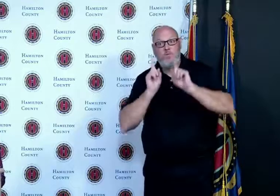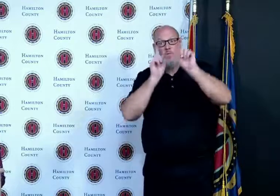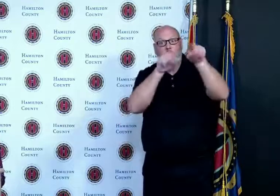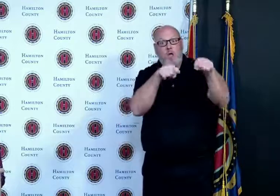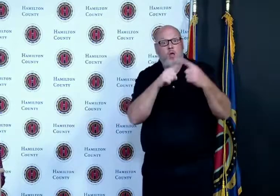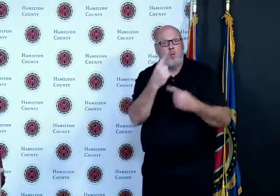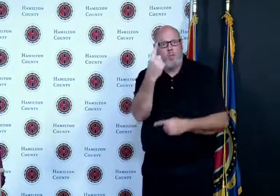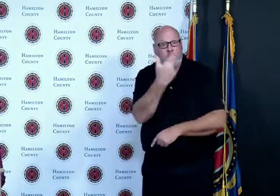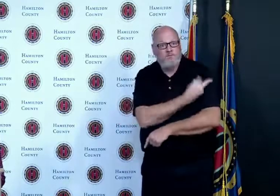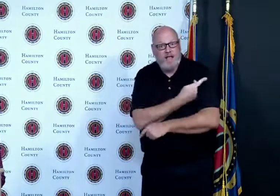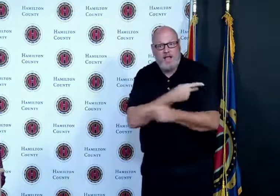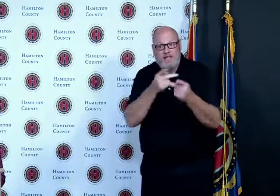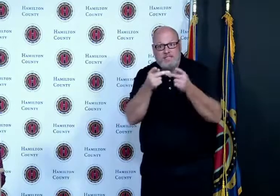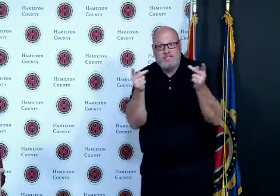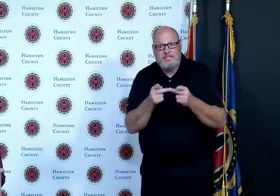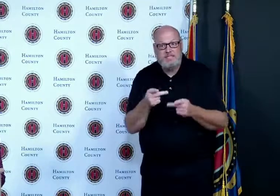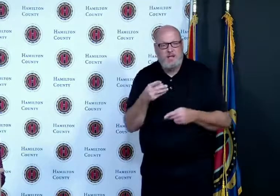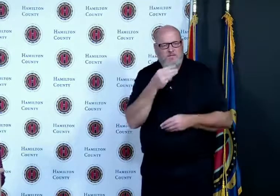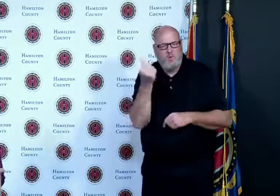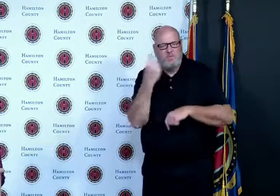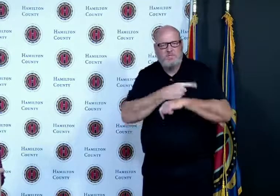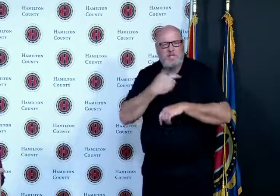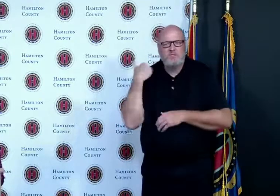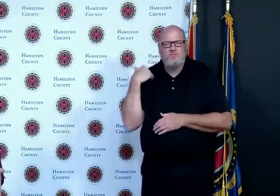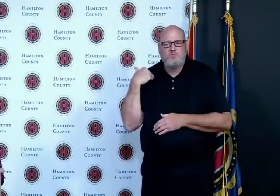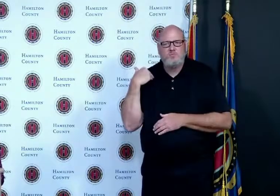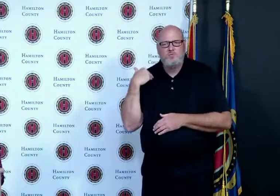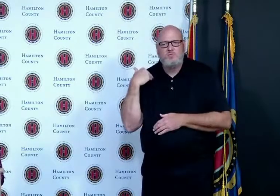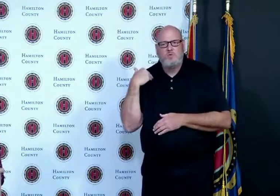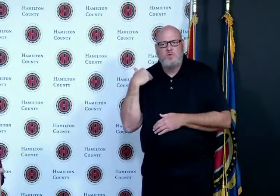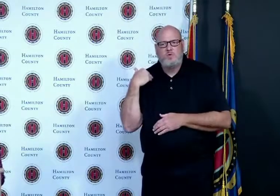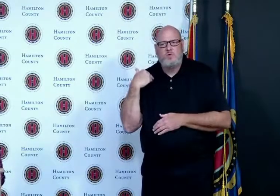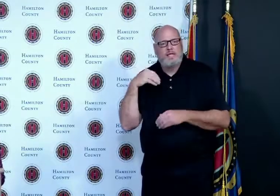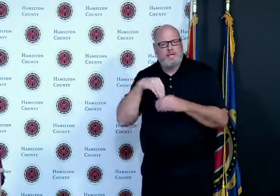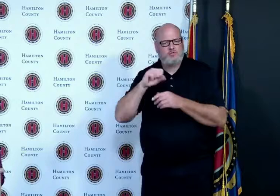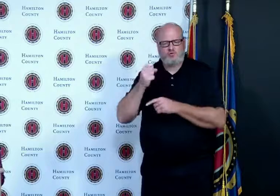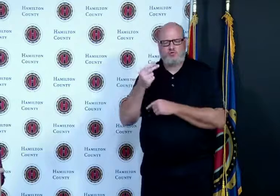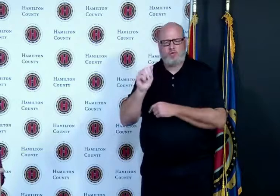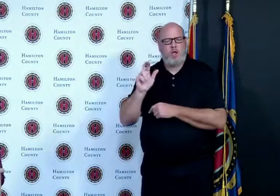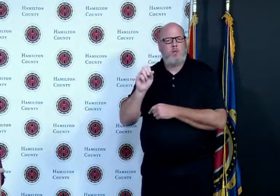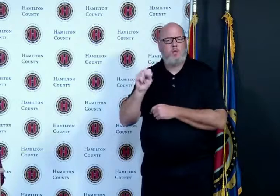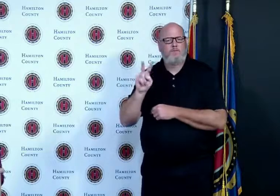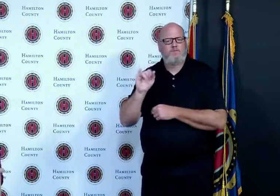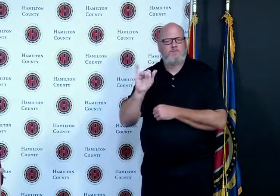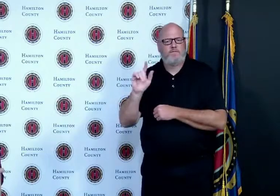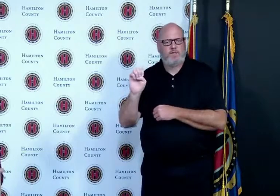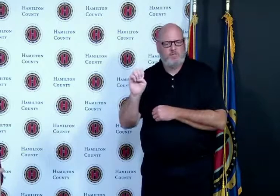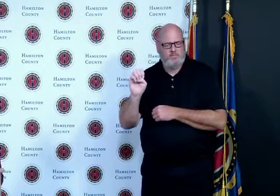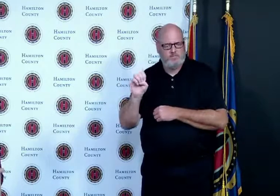it was up in Sharonville it was at a manufactured home community and there were tables set up